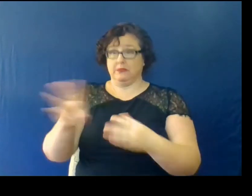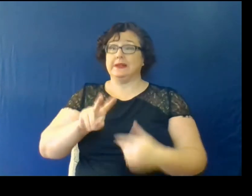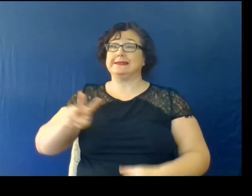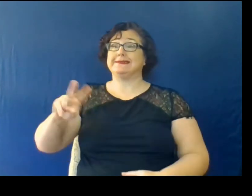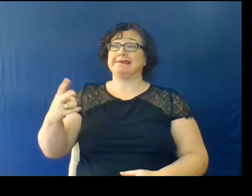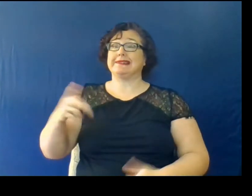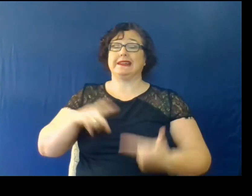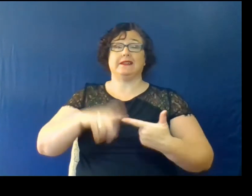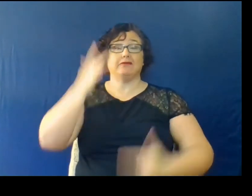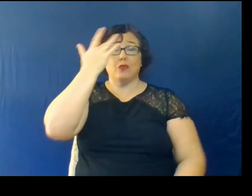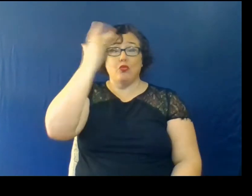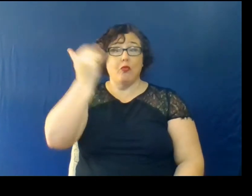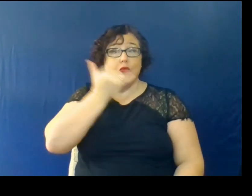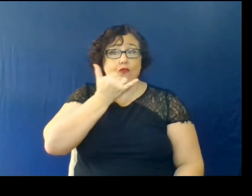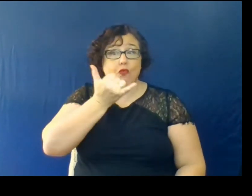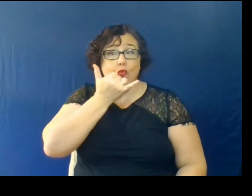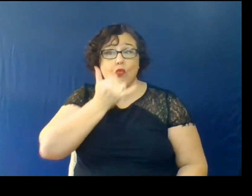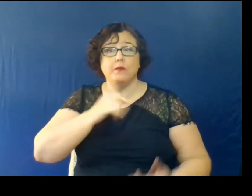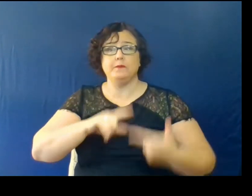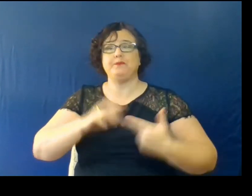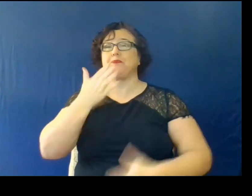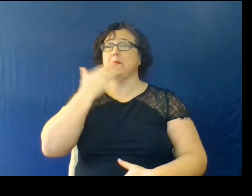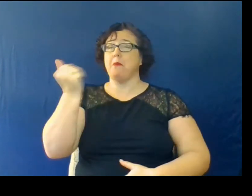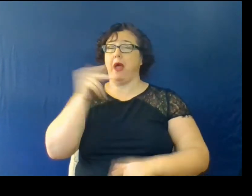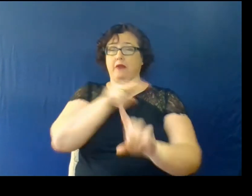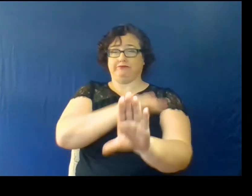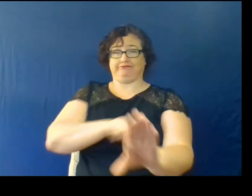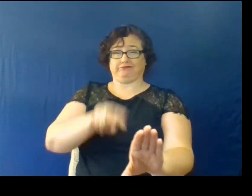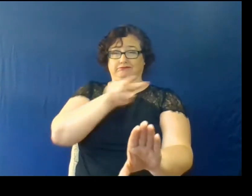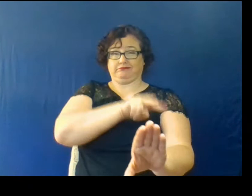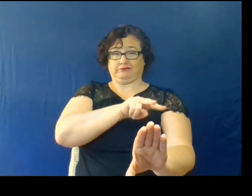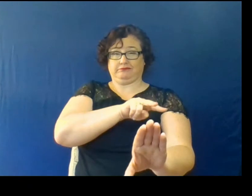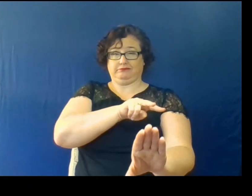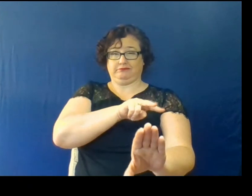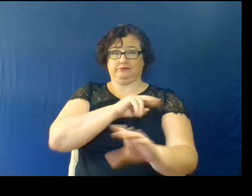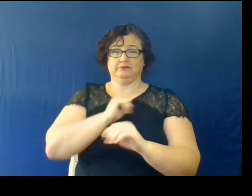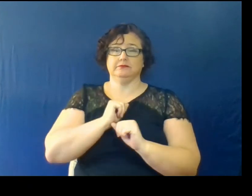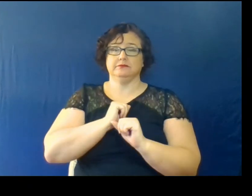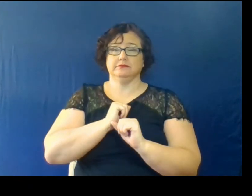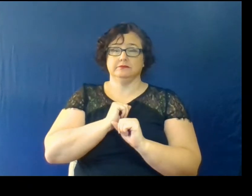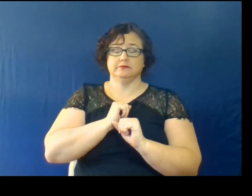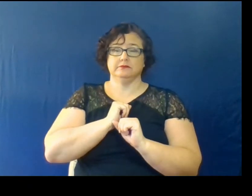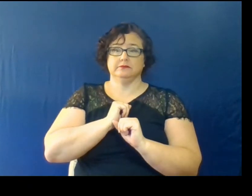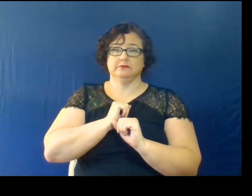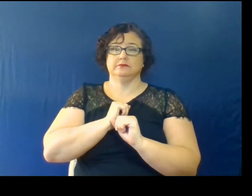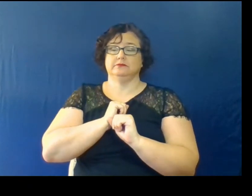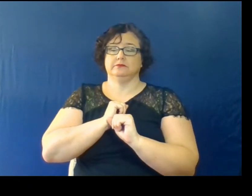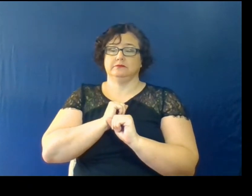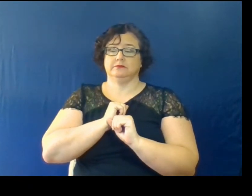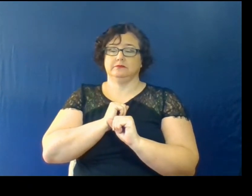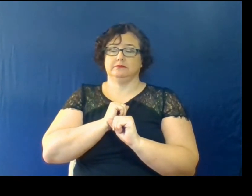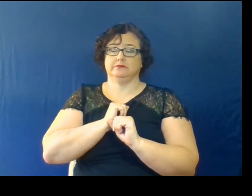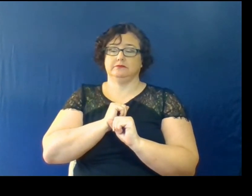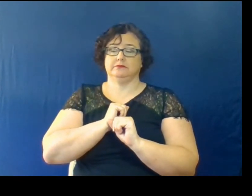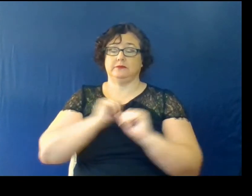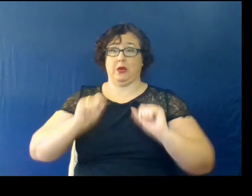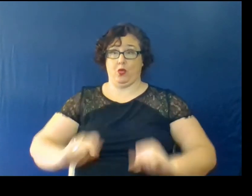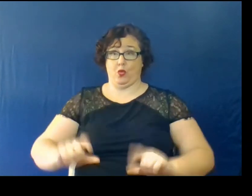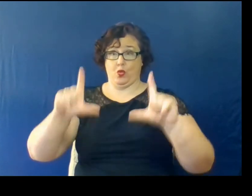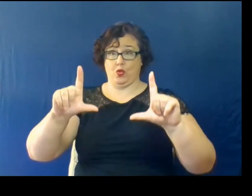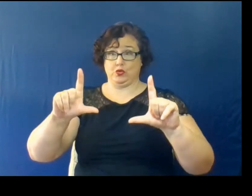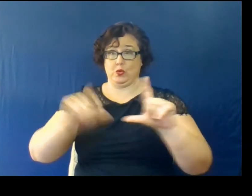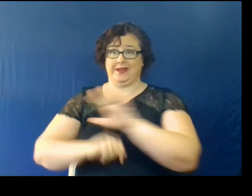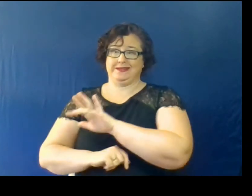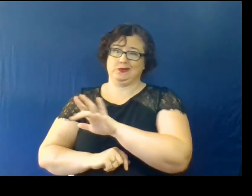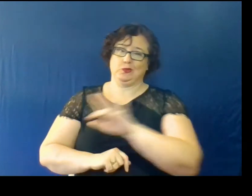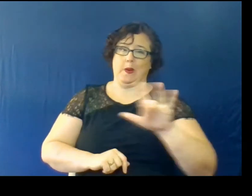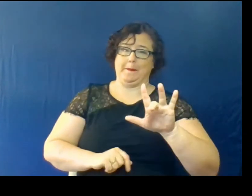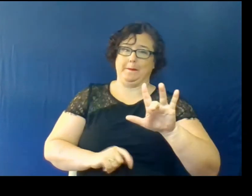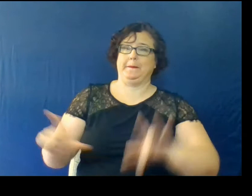and you want to have a better view just swipe your screen towards the left. It's always